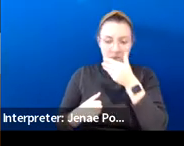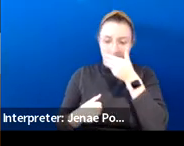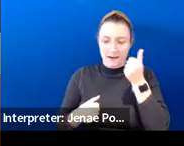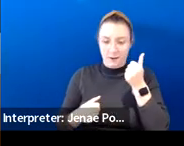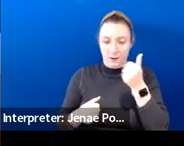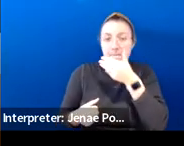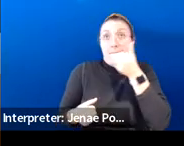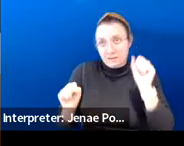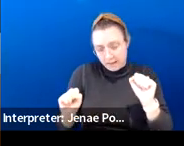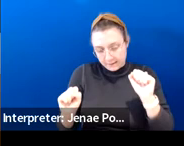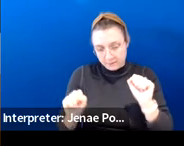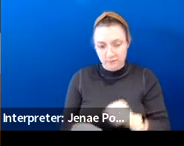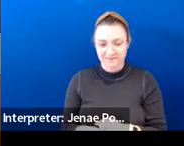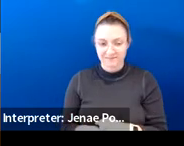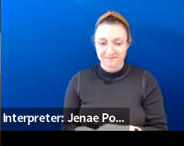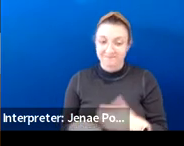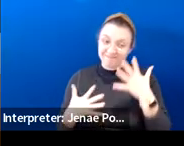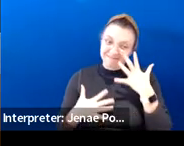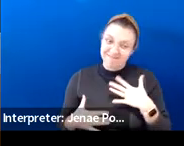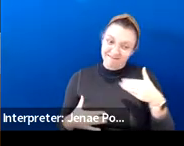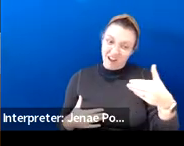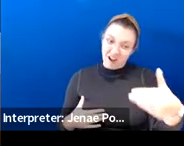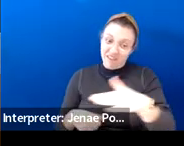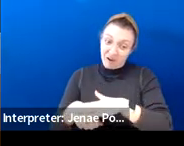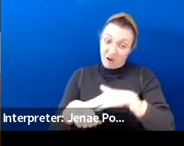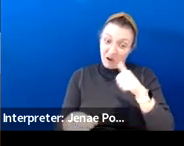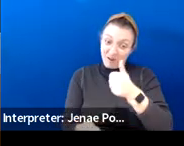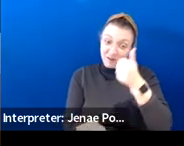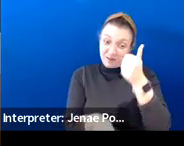Sadly, too often they're called to help under the most difficult